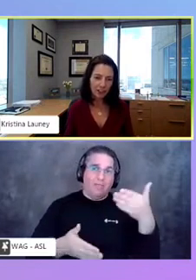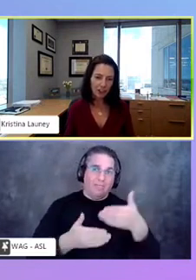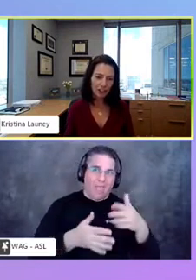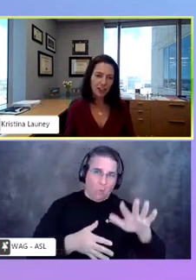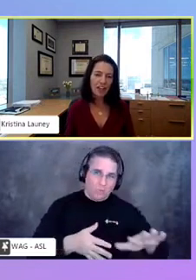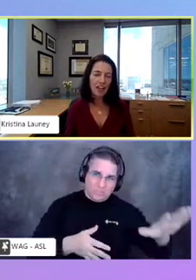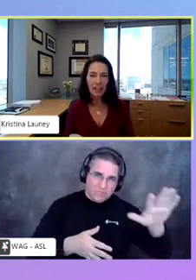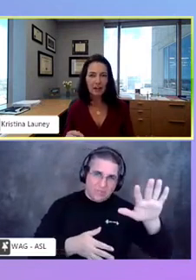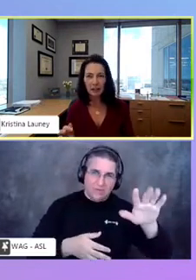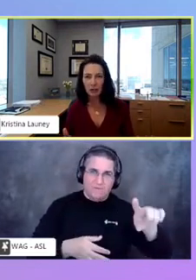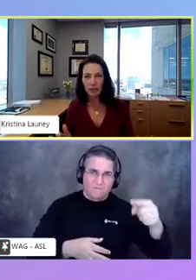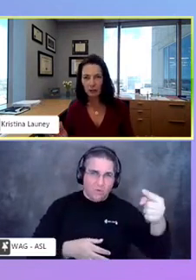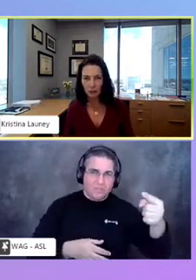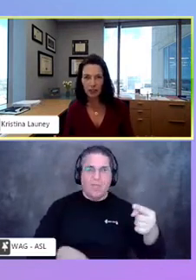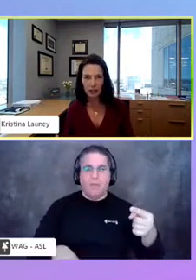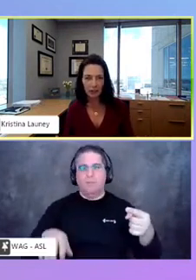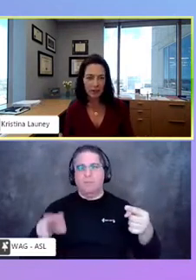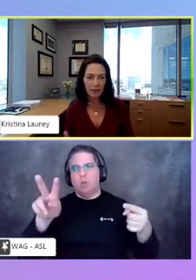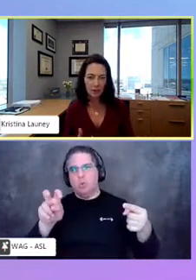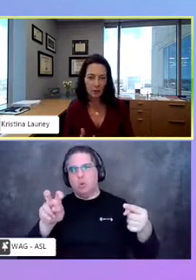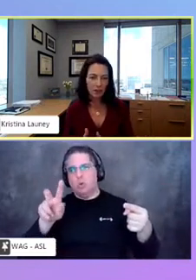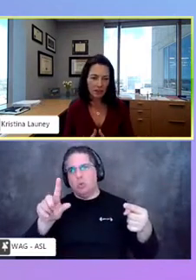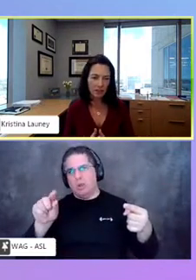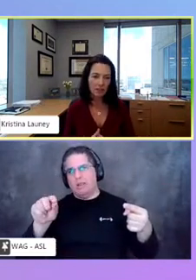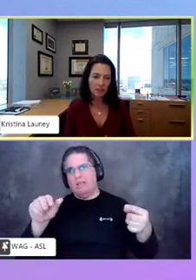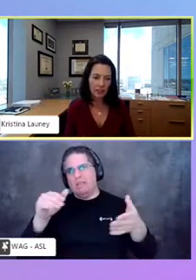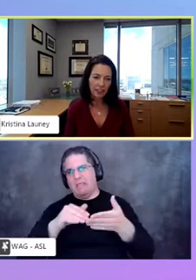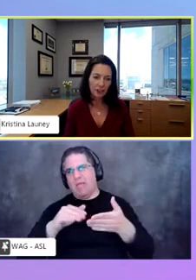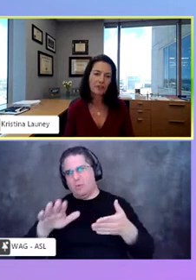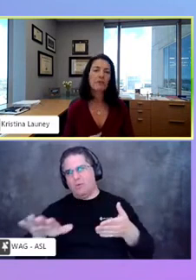violation. I don't know if I said those right, but